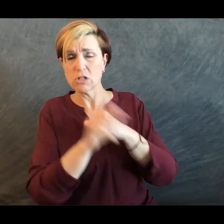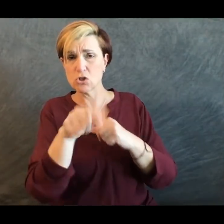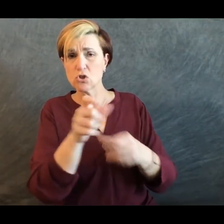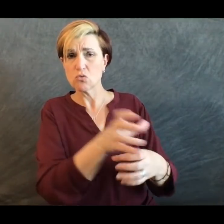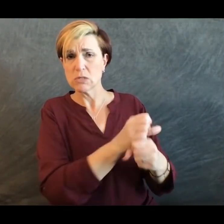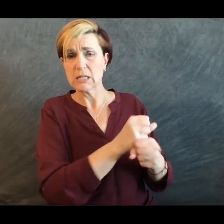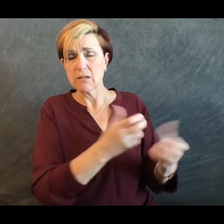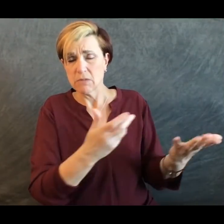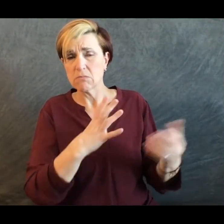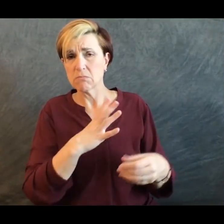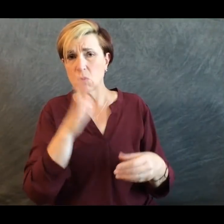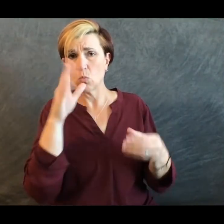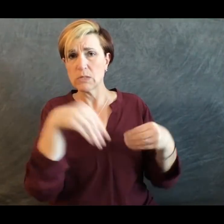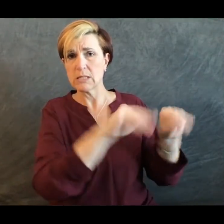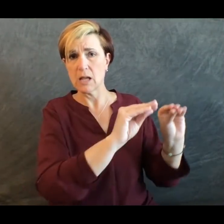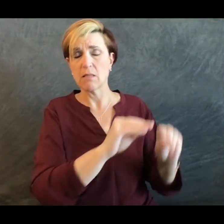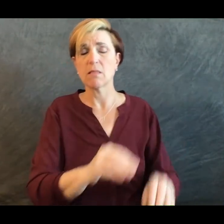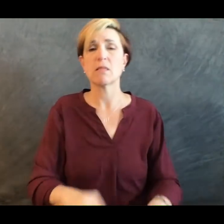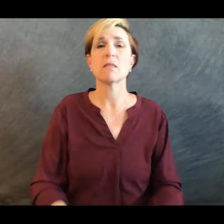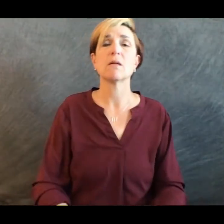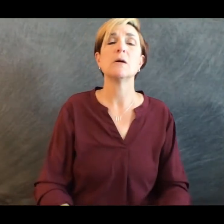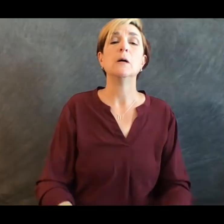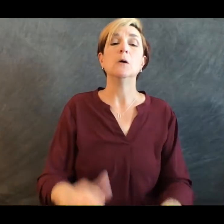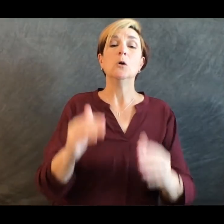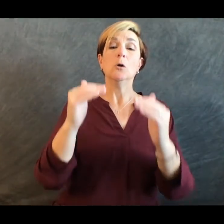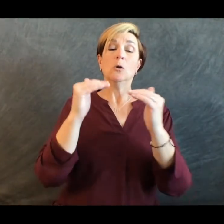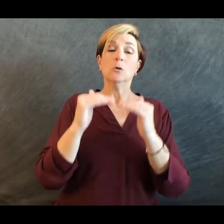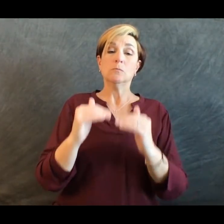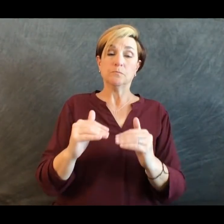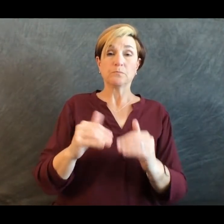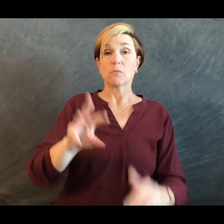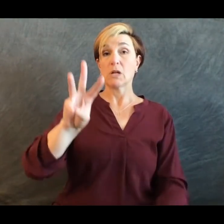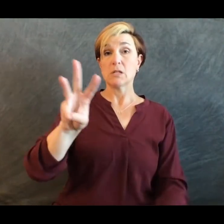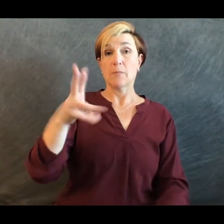announcement on the World Health Organization sometime next week as you